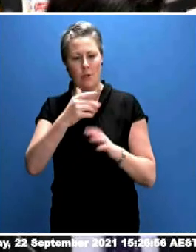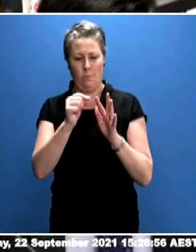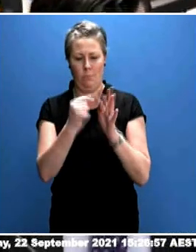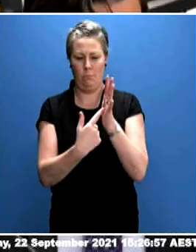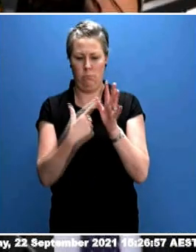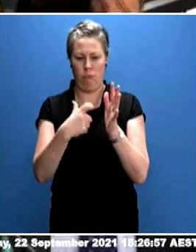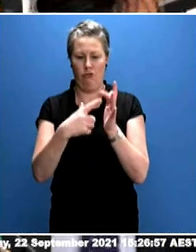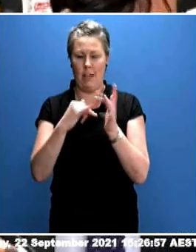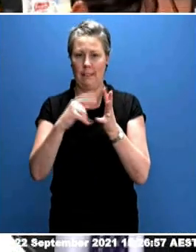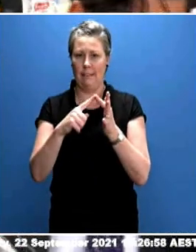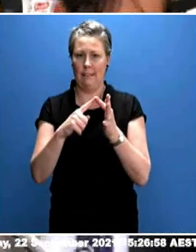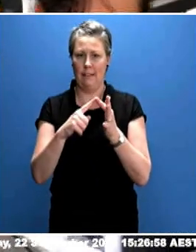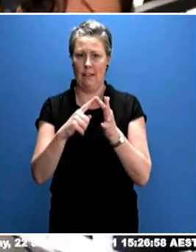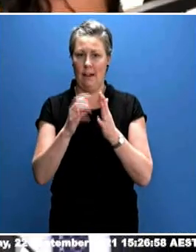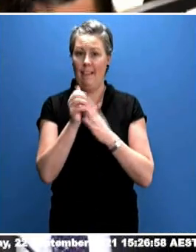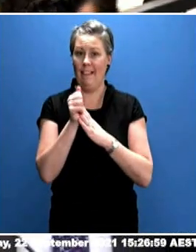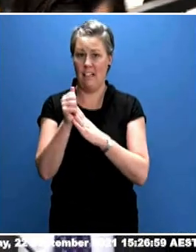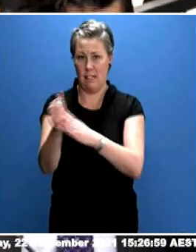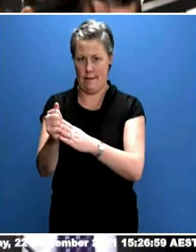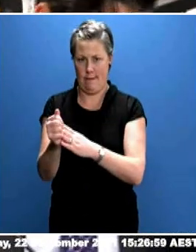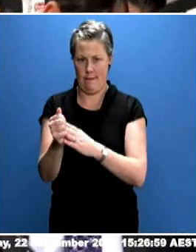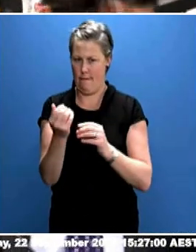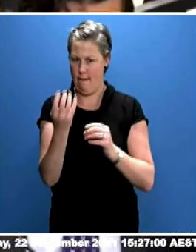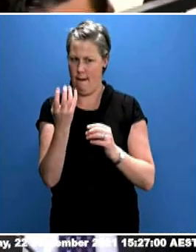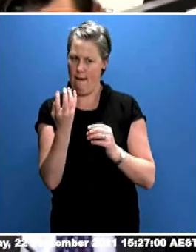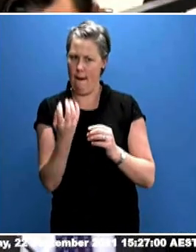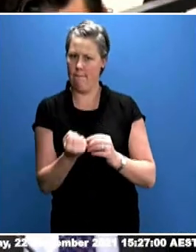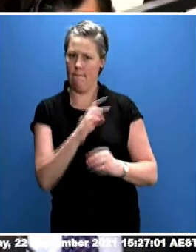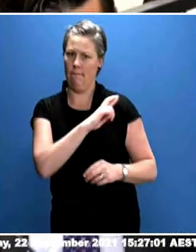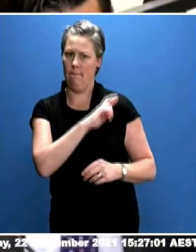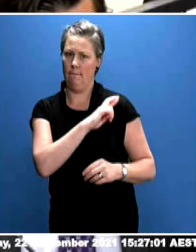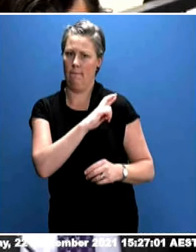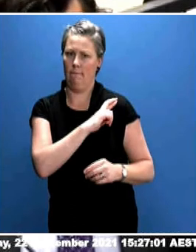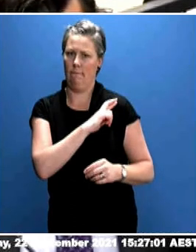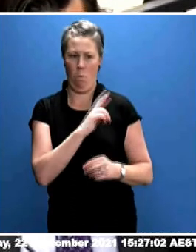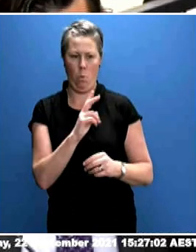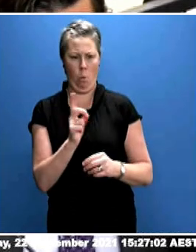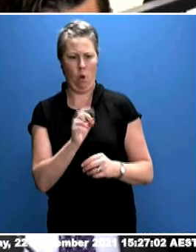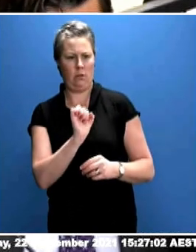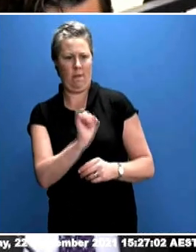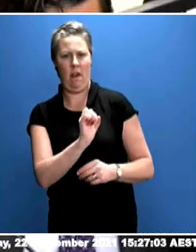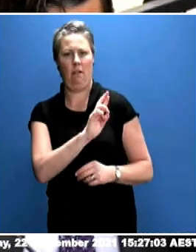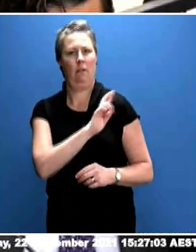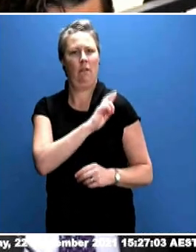Now, what role does that person play with regard to the Kath French Centre?